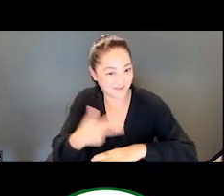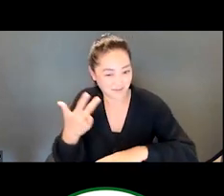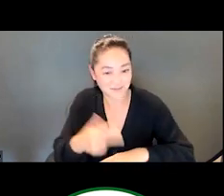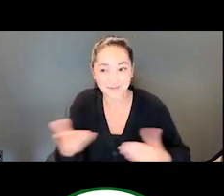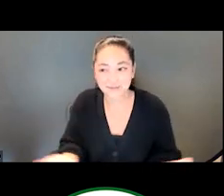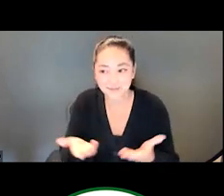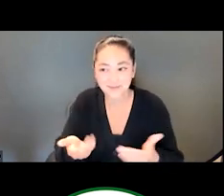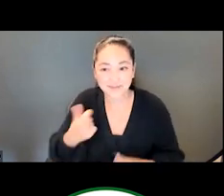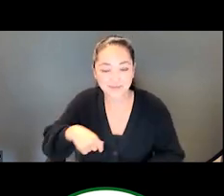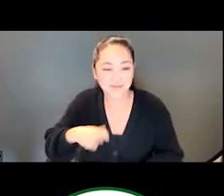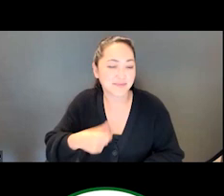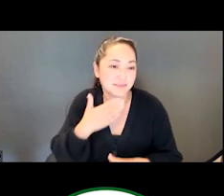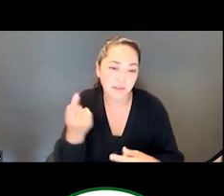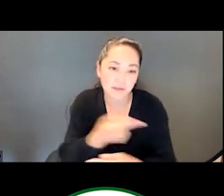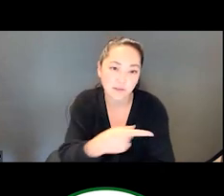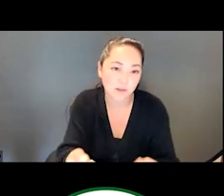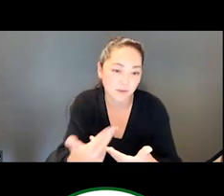closes us off for the year.